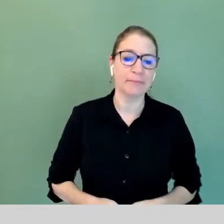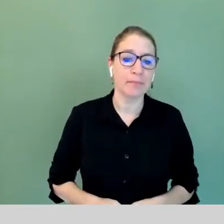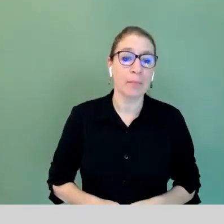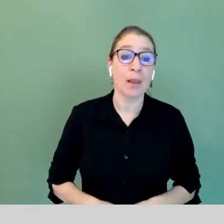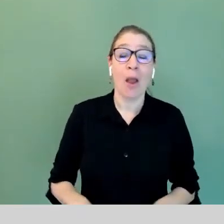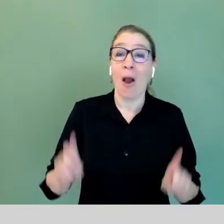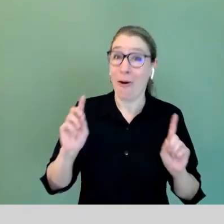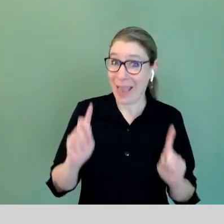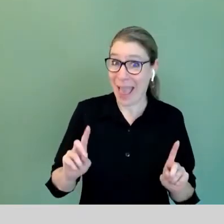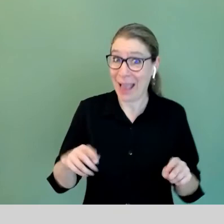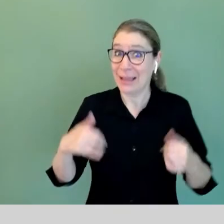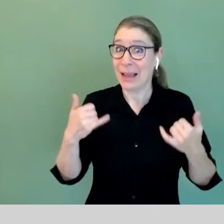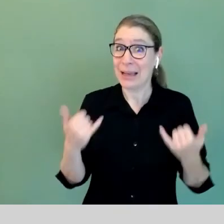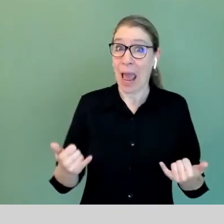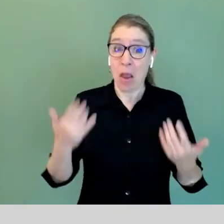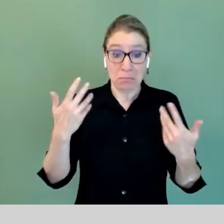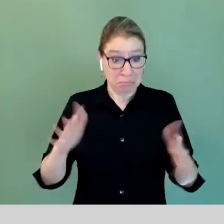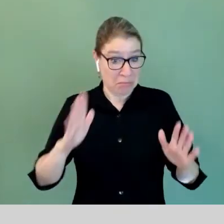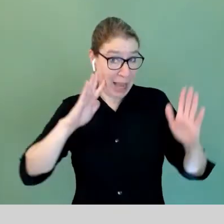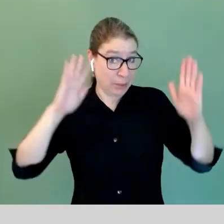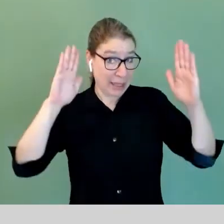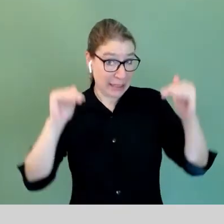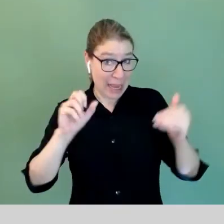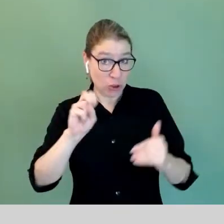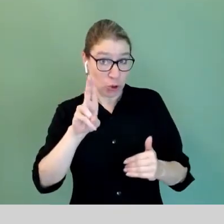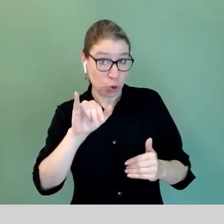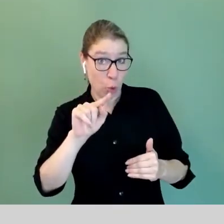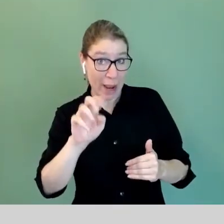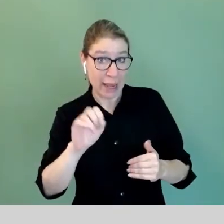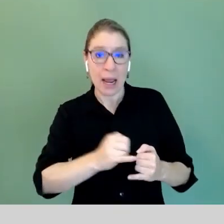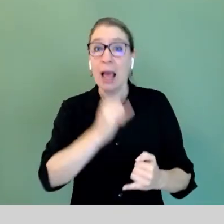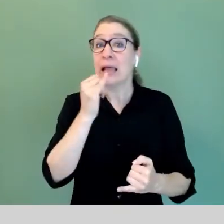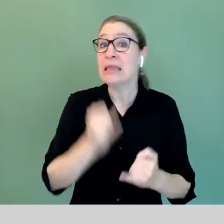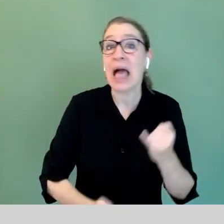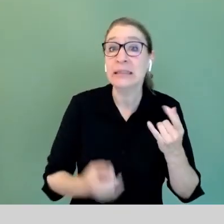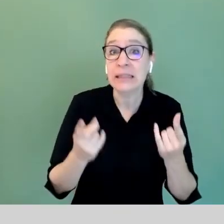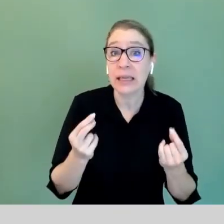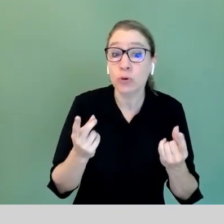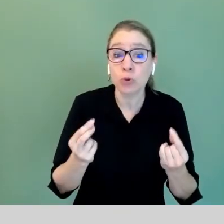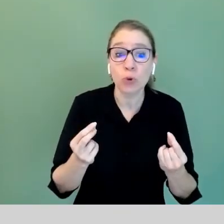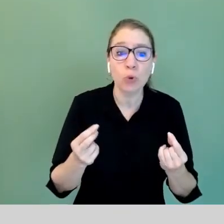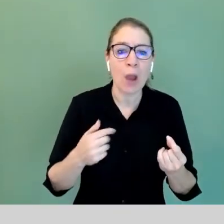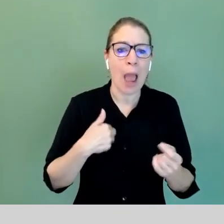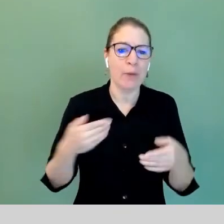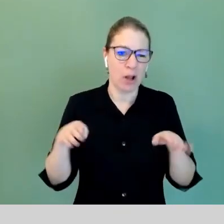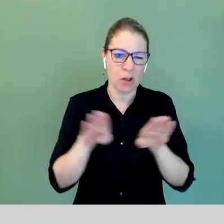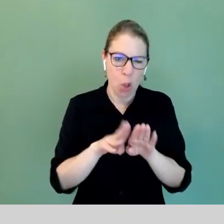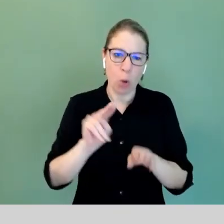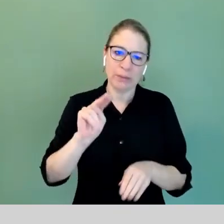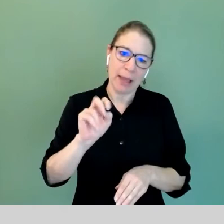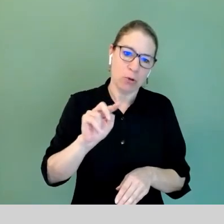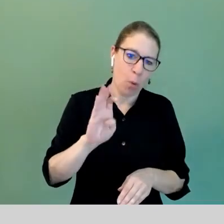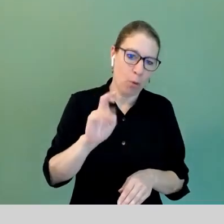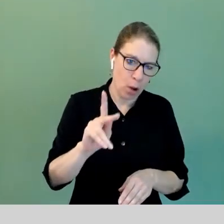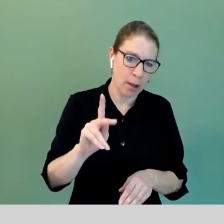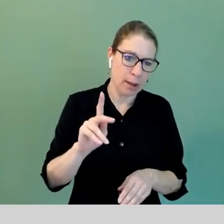Okay. So now that I have my expectations suite, the last thing I want to do, I'm going to close my notebook again,